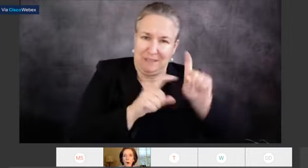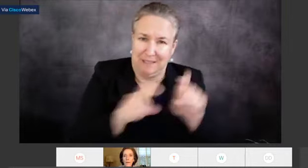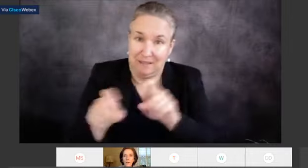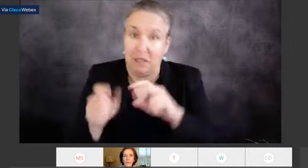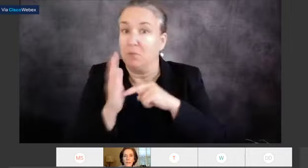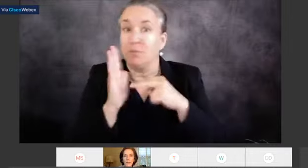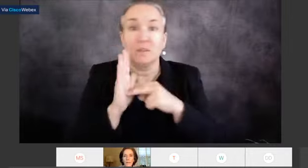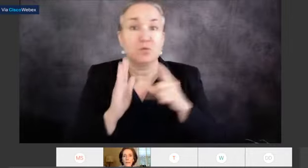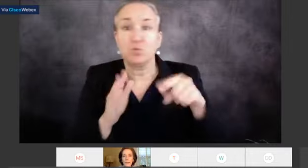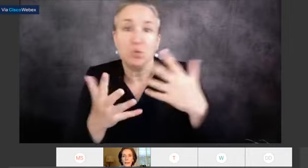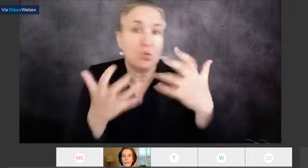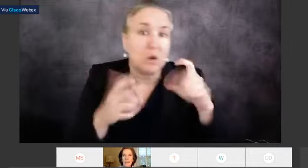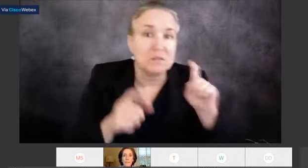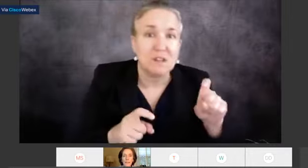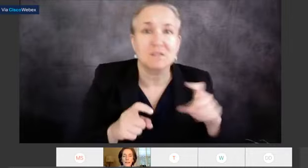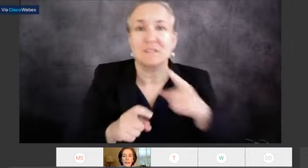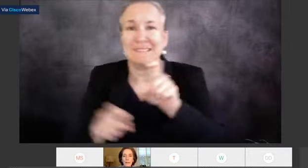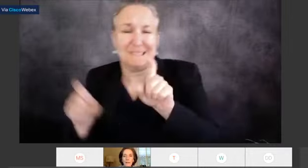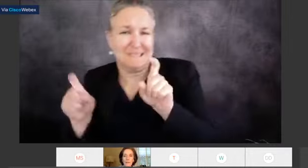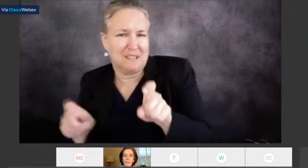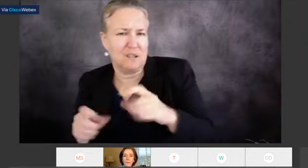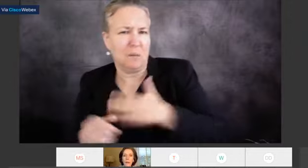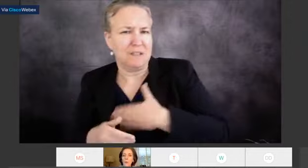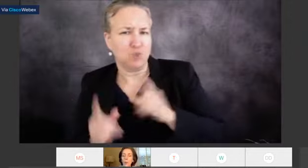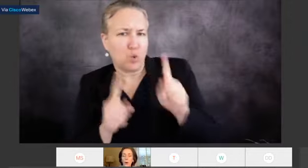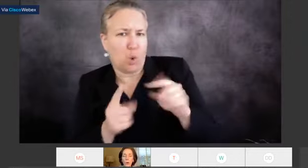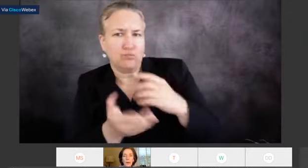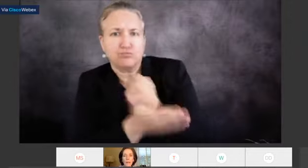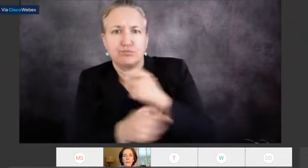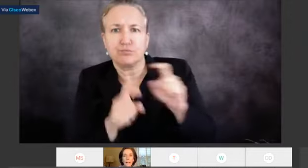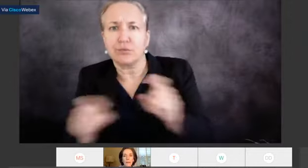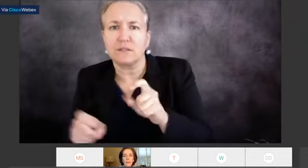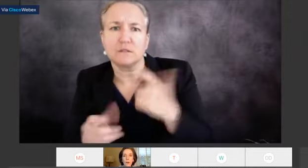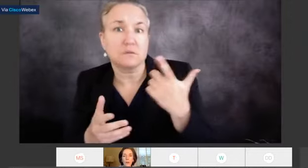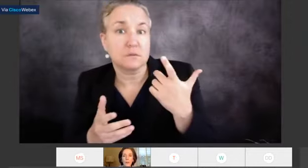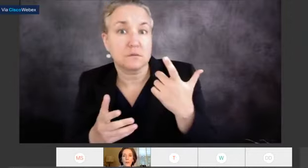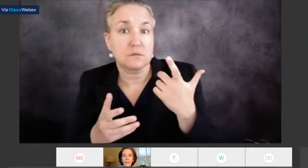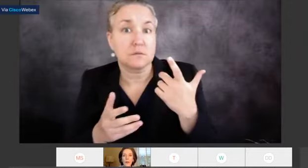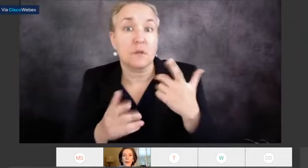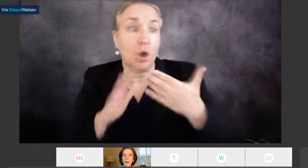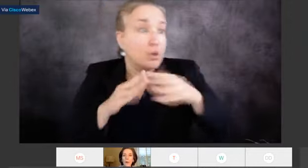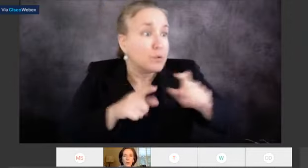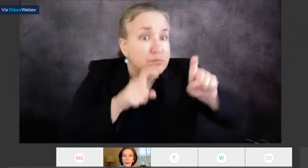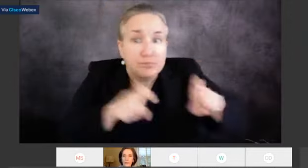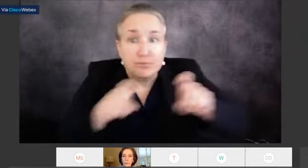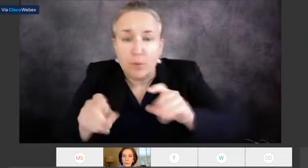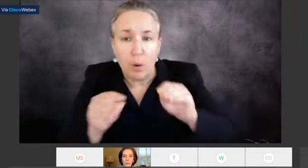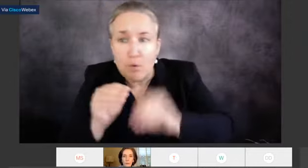wants or needs to be tested to get tested the more we're able to test our community whether you have symptoms